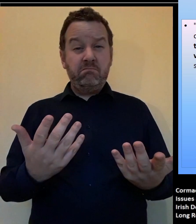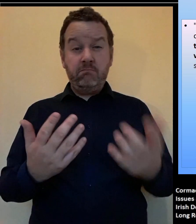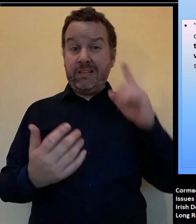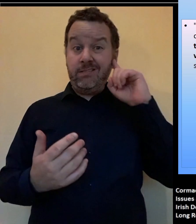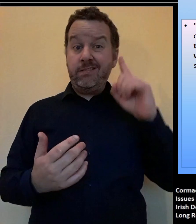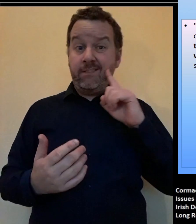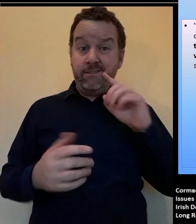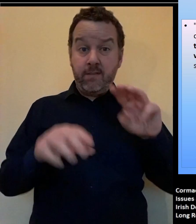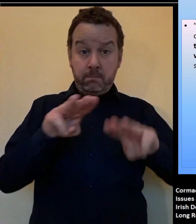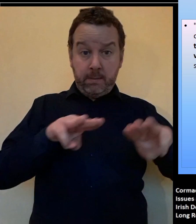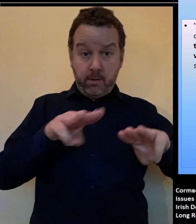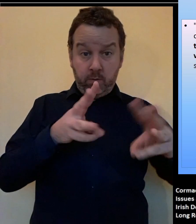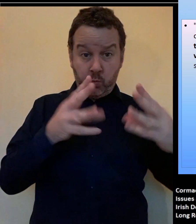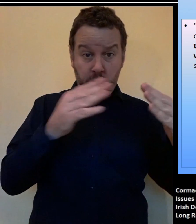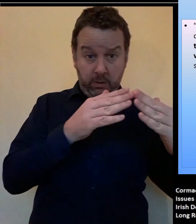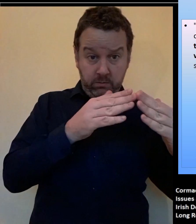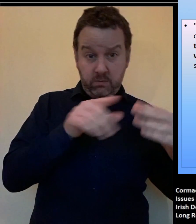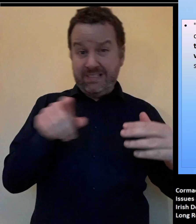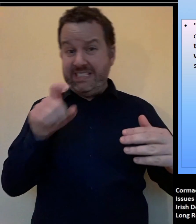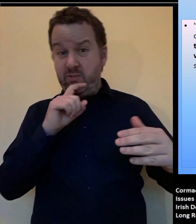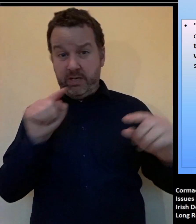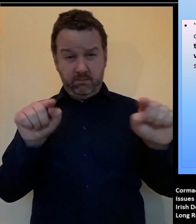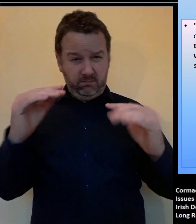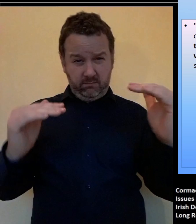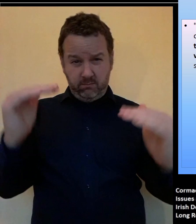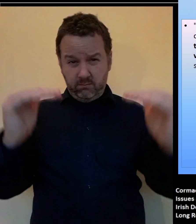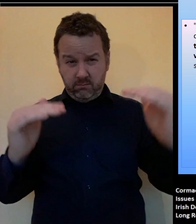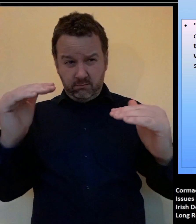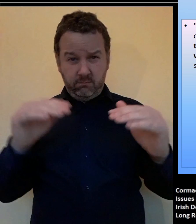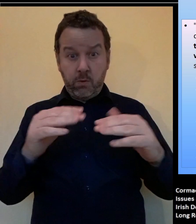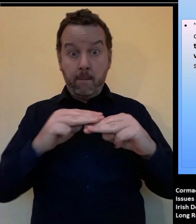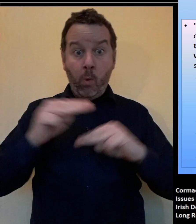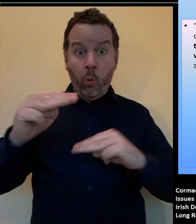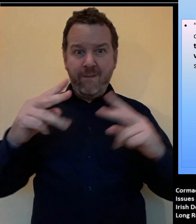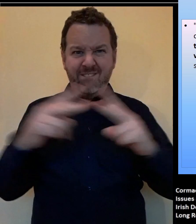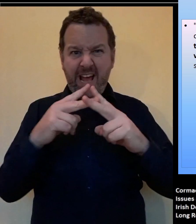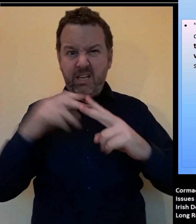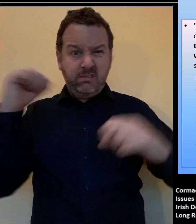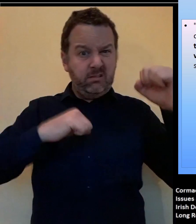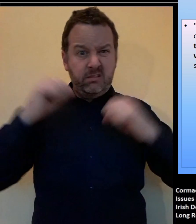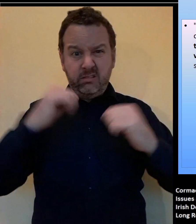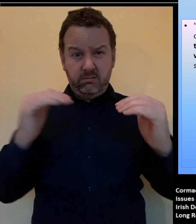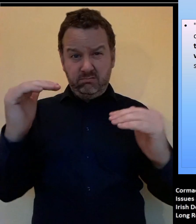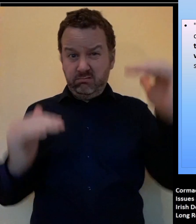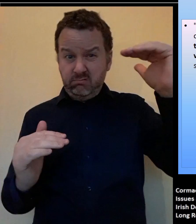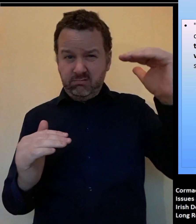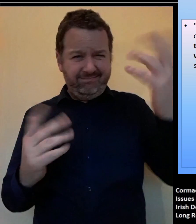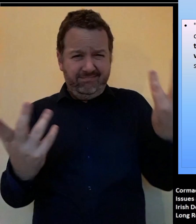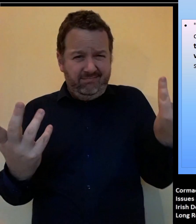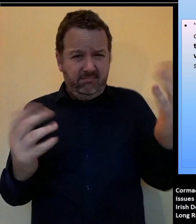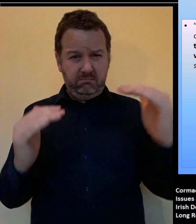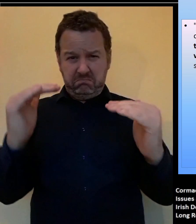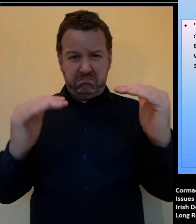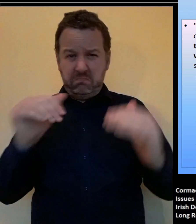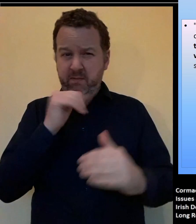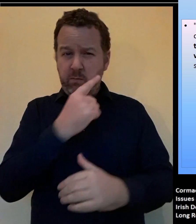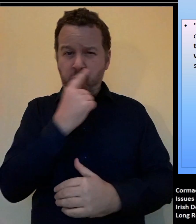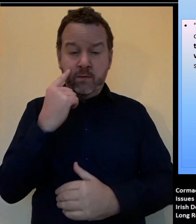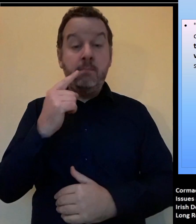There is little indication that deaf inmates were more violent than their hearing counterparts,